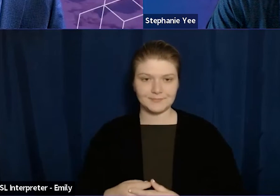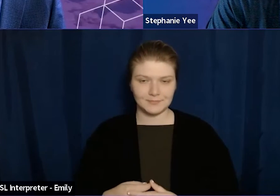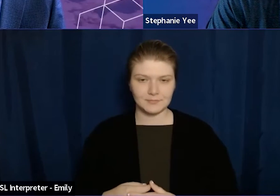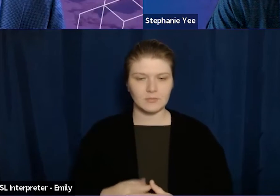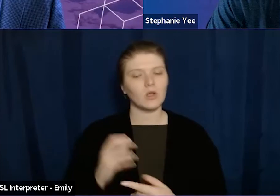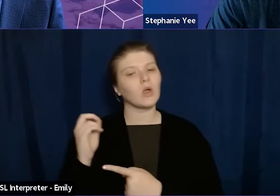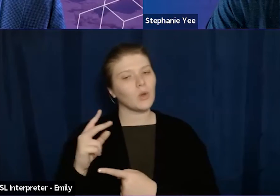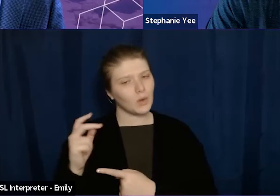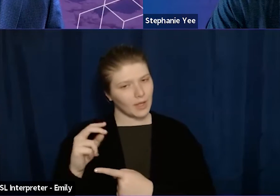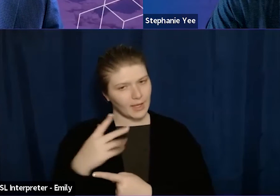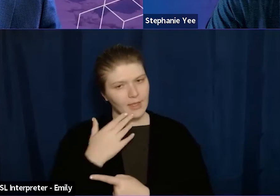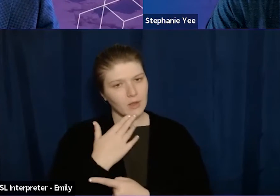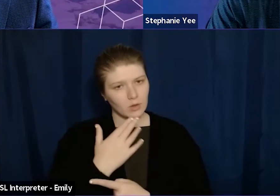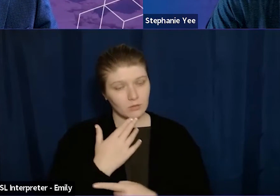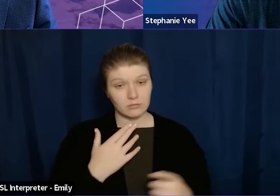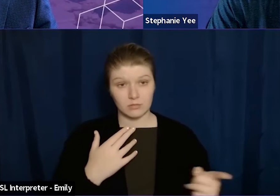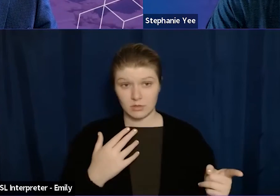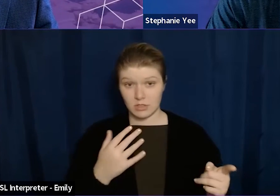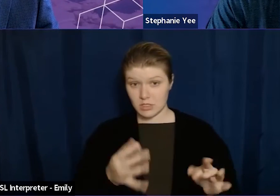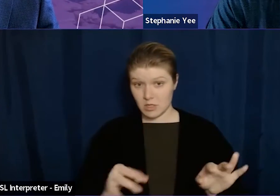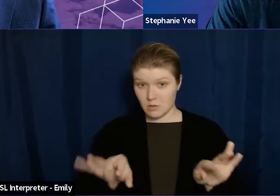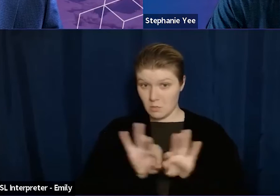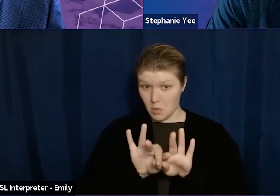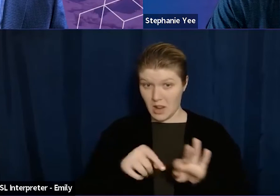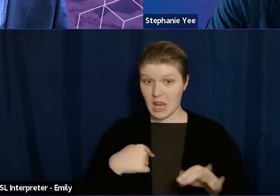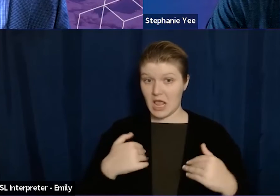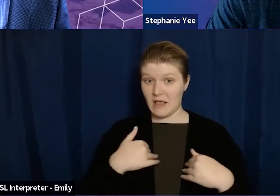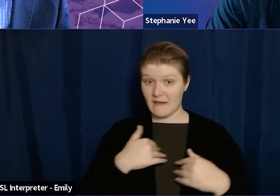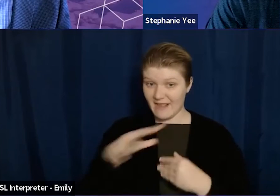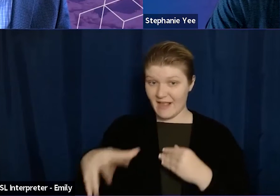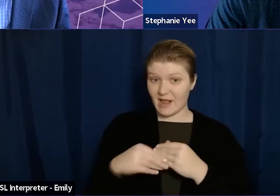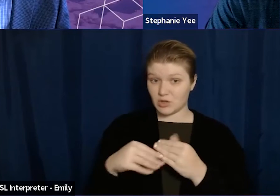Jeremy Leffler: Does it matter if I have extra pages in the Budget section?